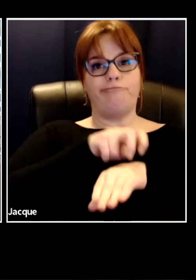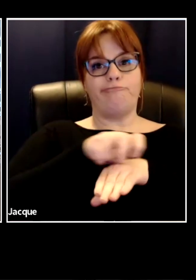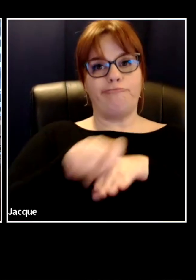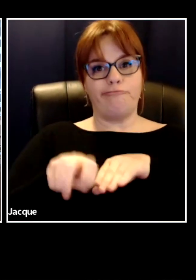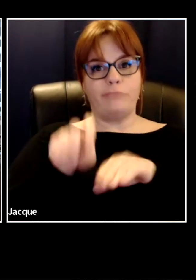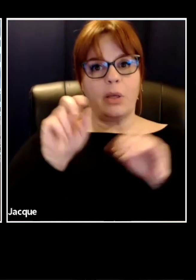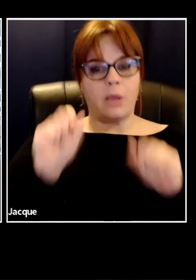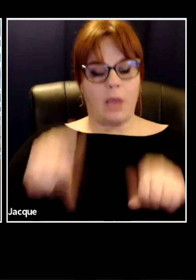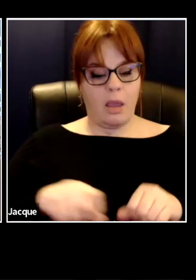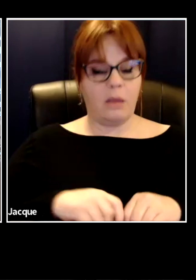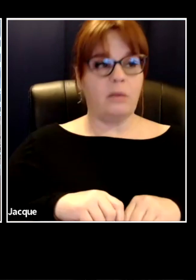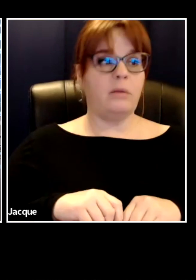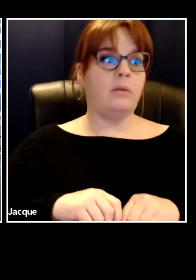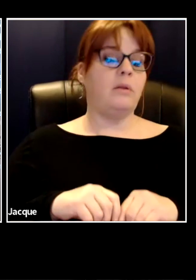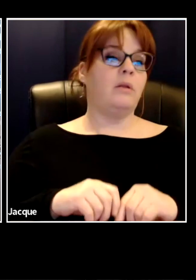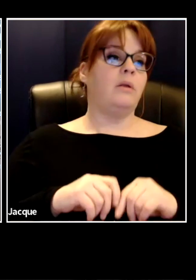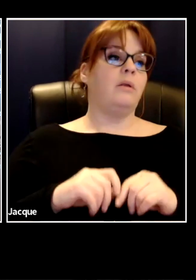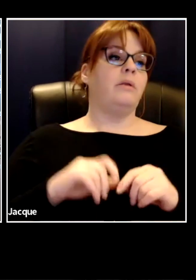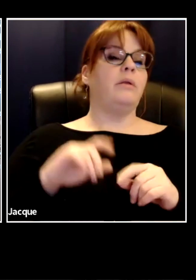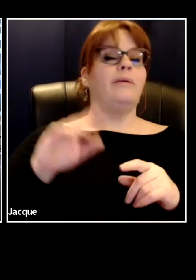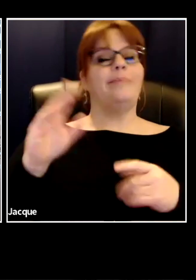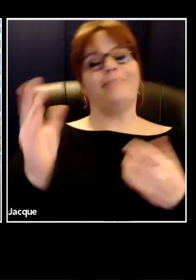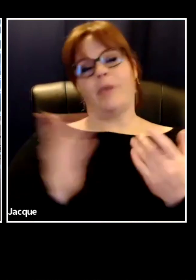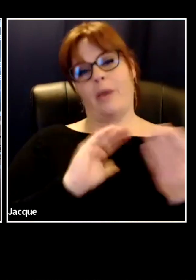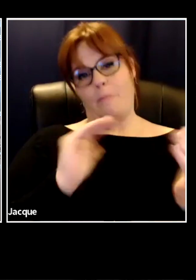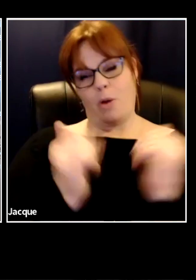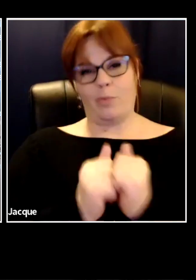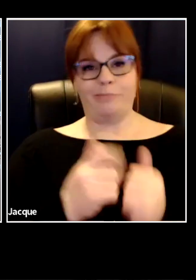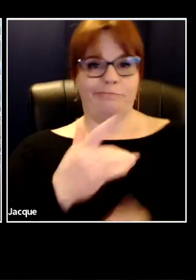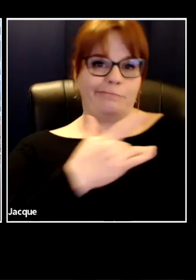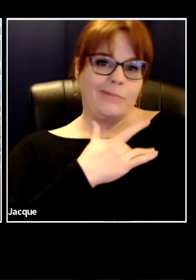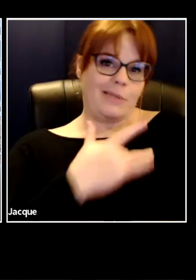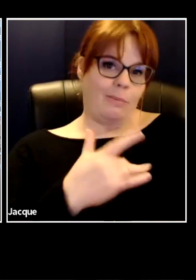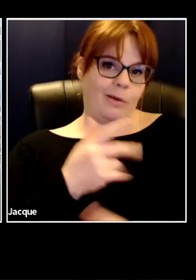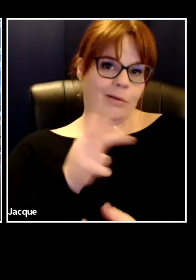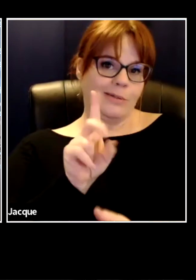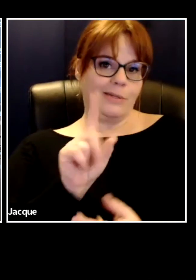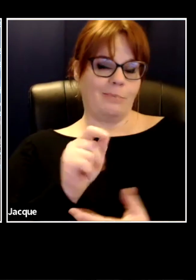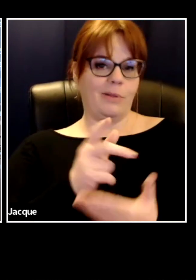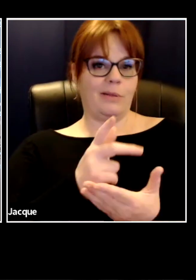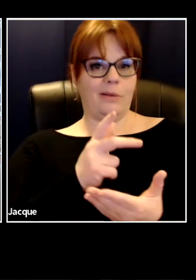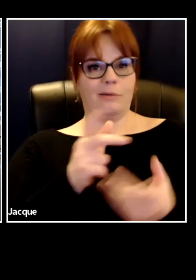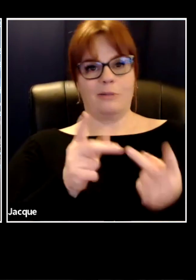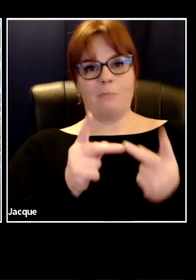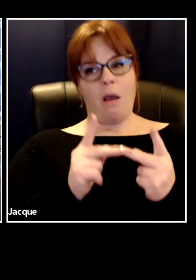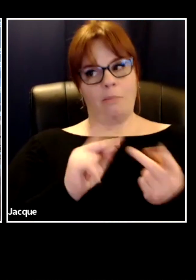Whereas, if it's a typical disability spot, it might just be close to a location, but may not